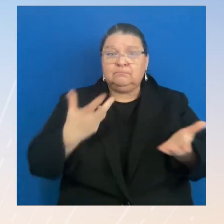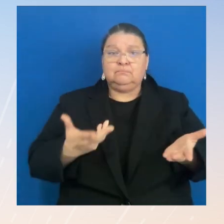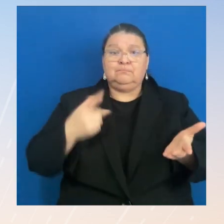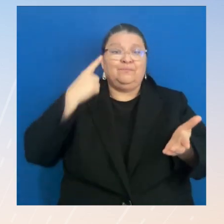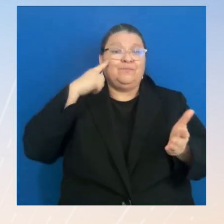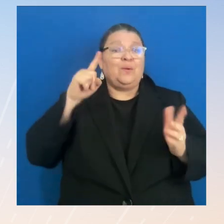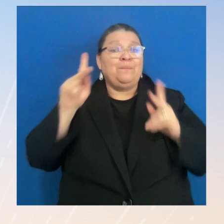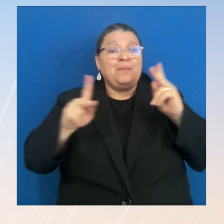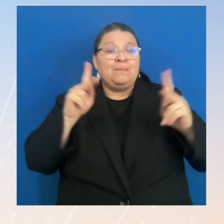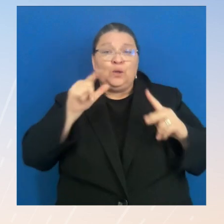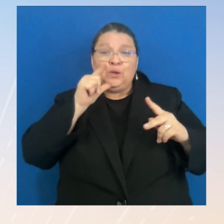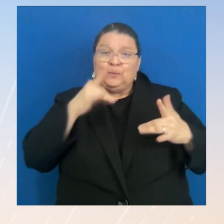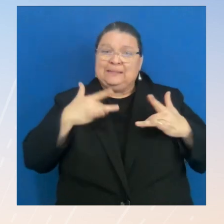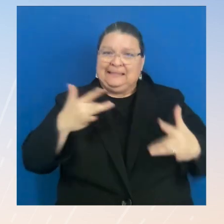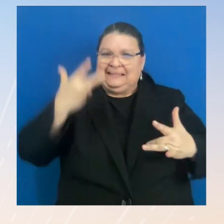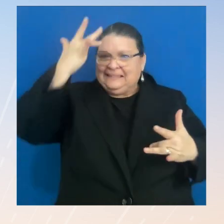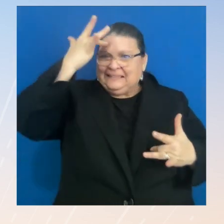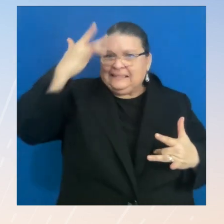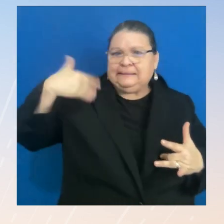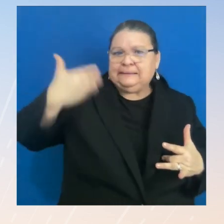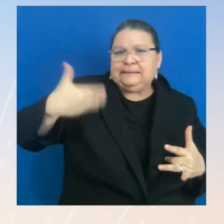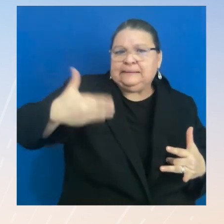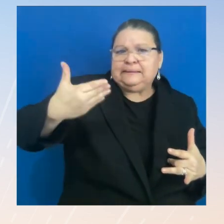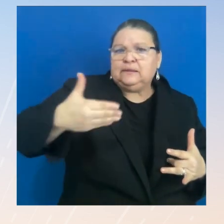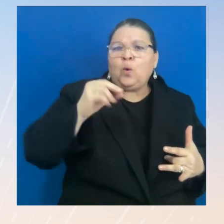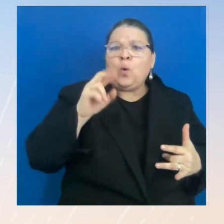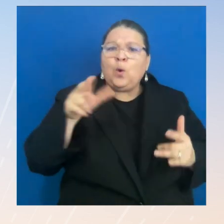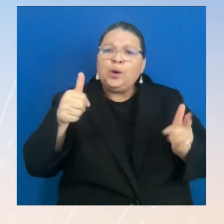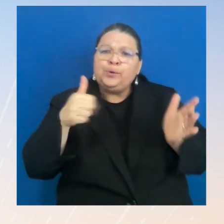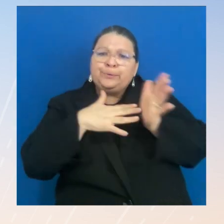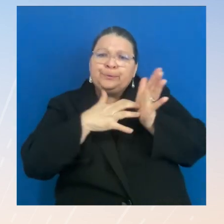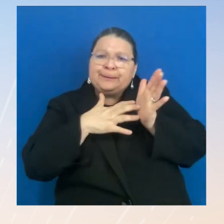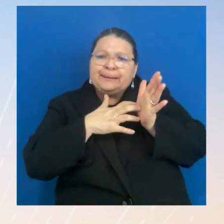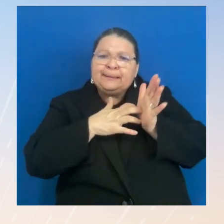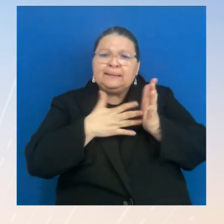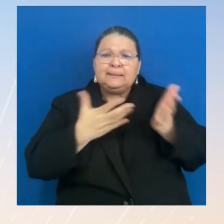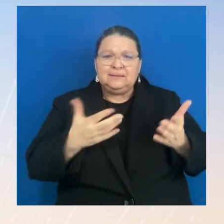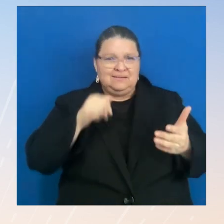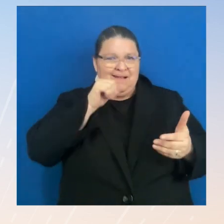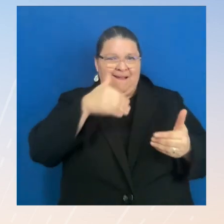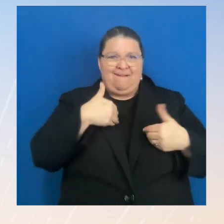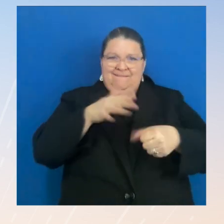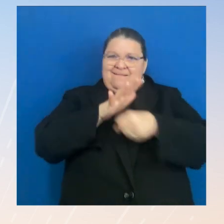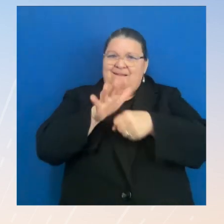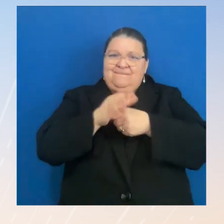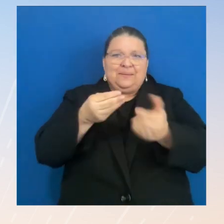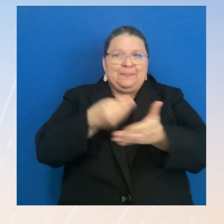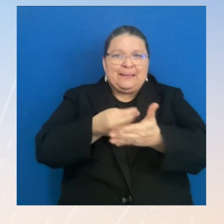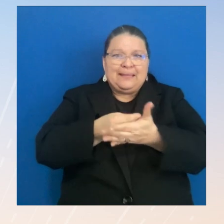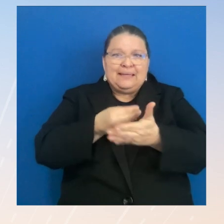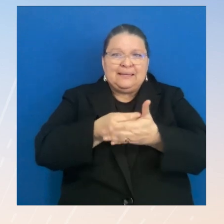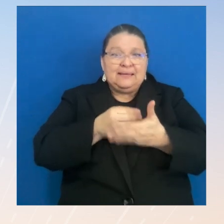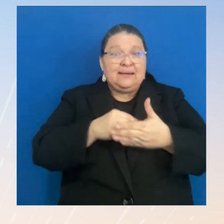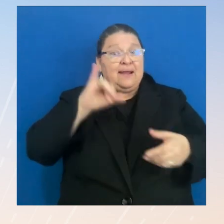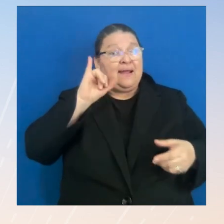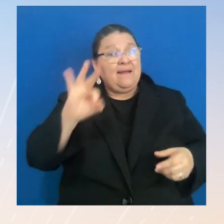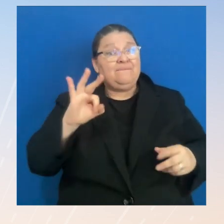The fund that reimburses doctors and other medical providers for caring for uninsured individuals will be scaled back this month and end in early April.